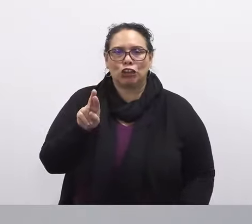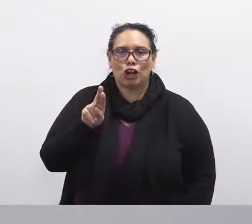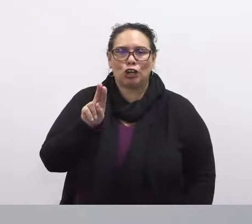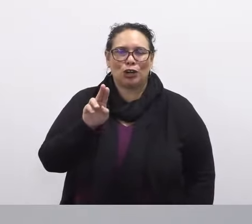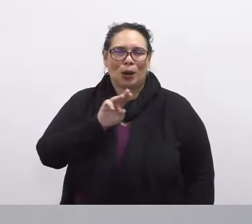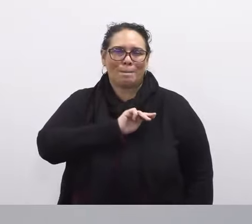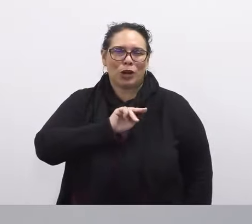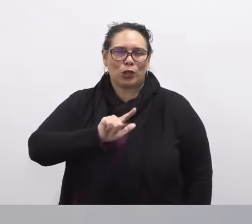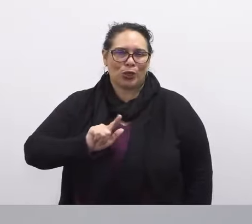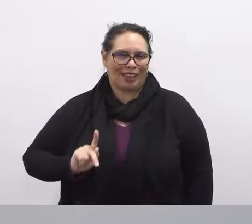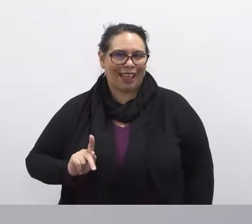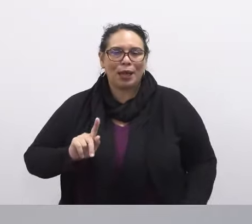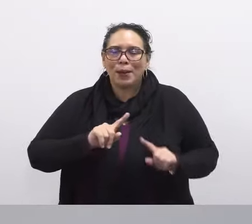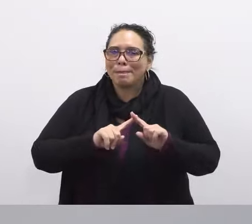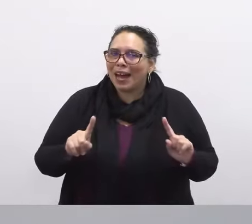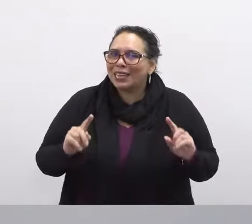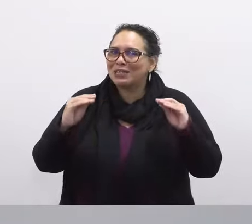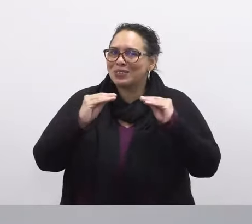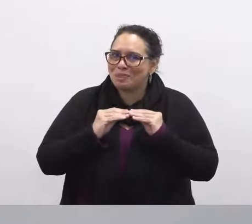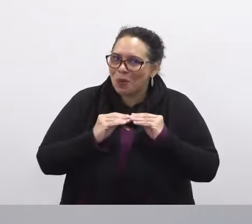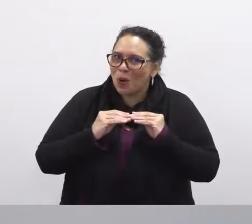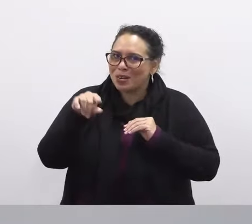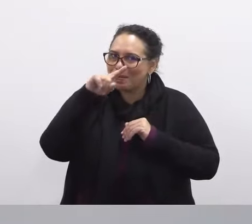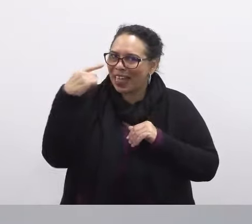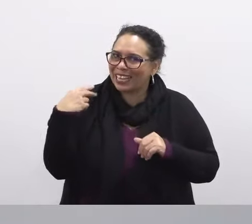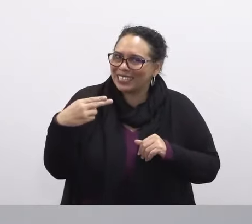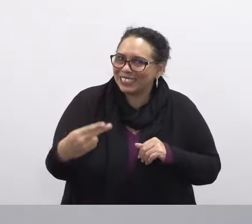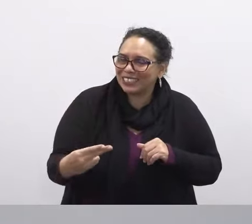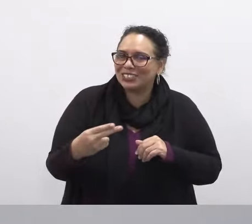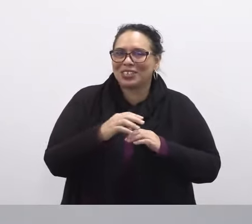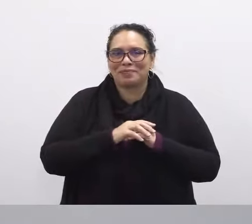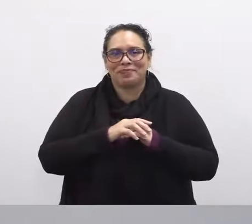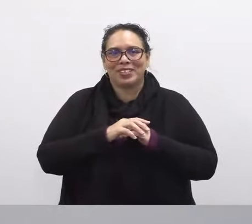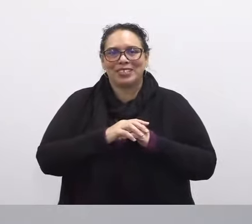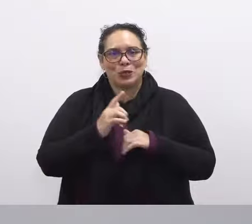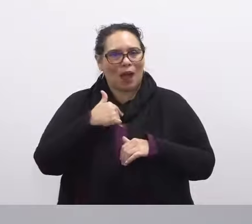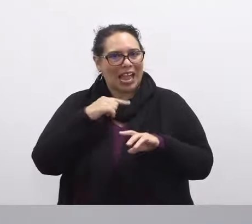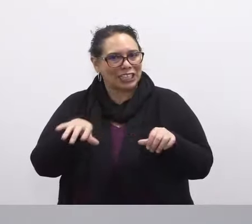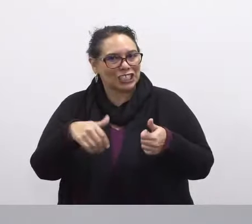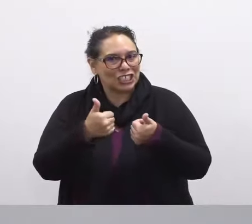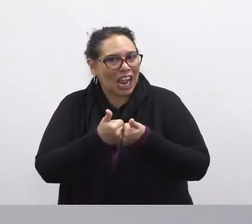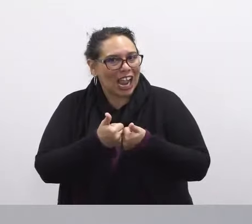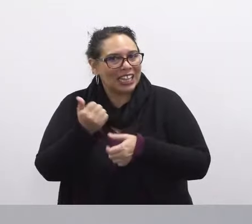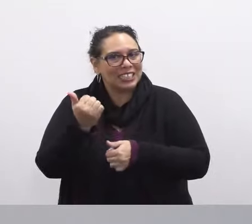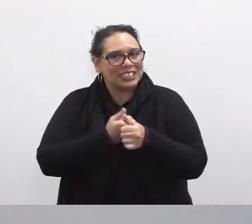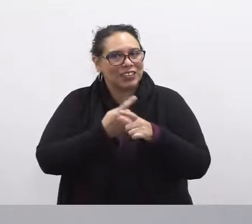but there's so much more to black history. So I would challenge everybody to learn